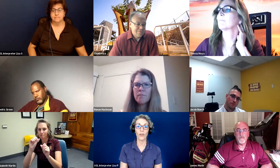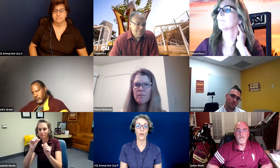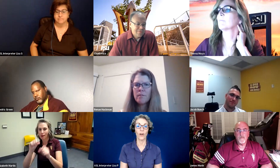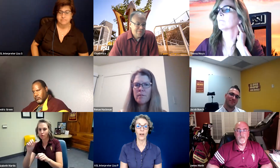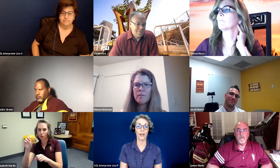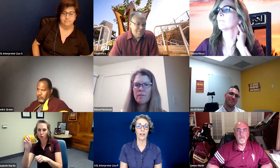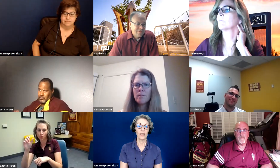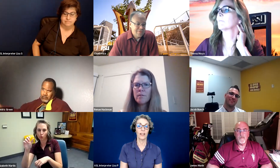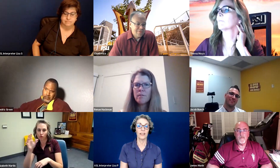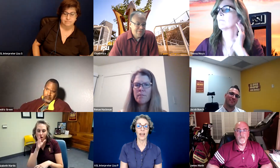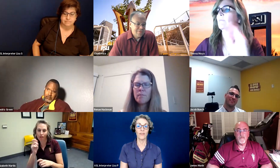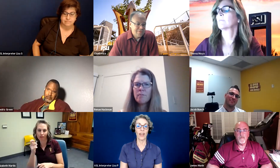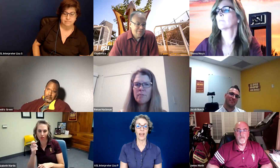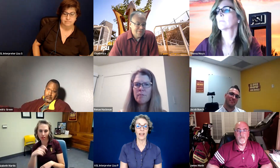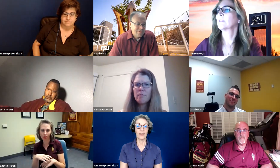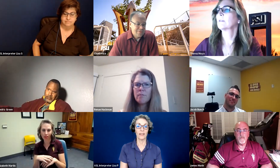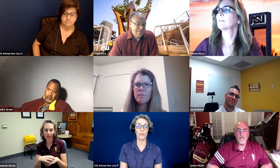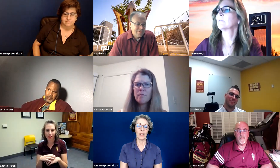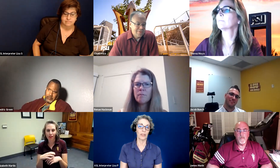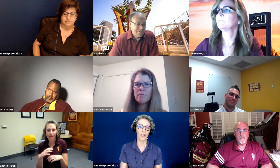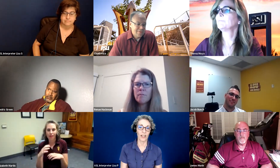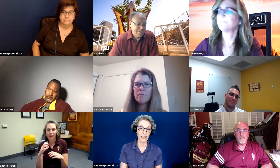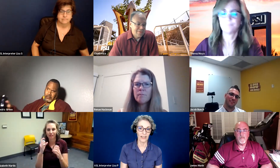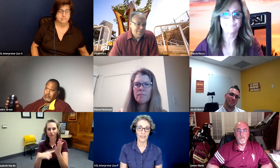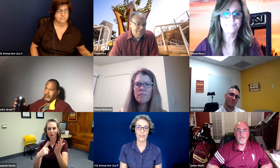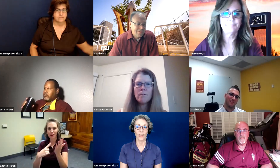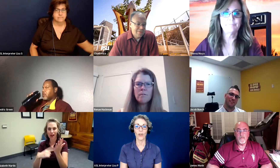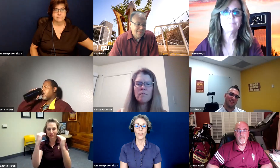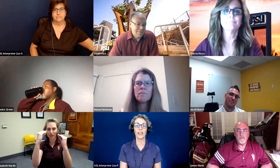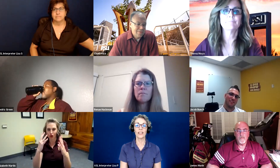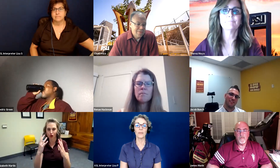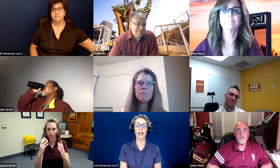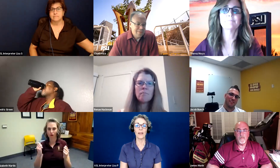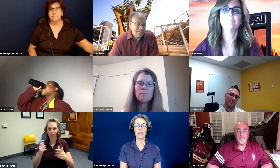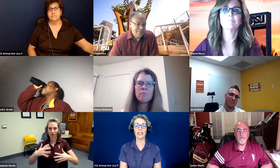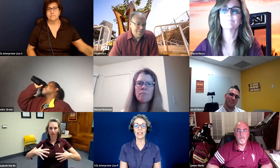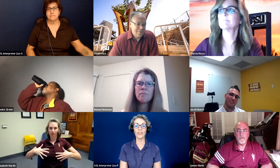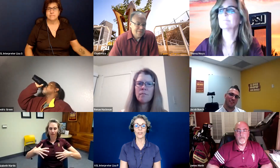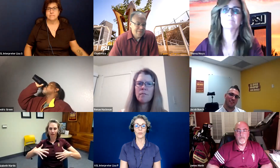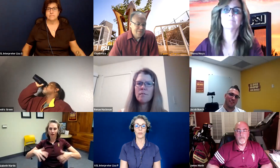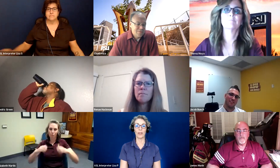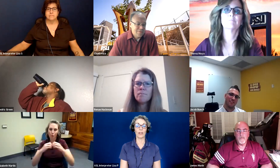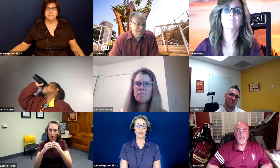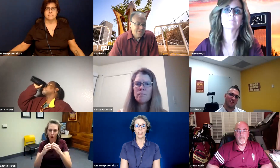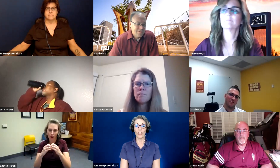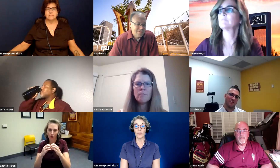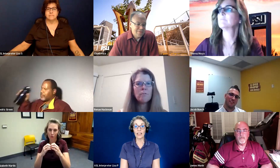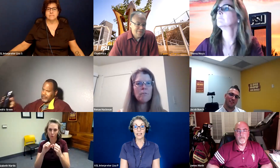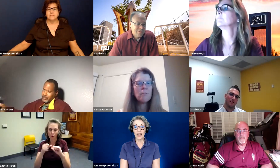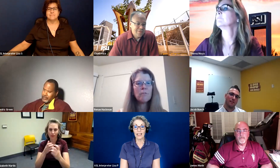or deaf and being able to talk a little. So sometimes the teachers would be really nervous.